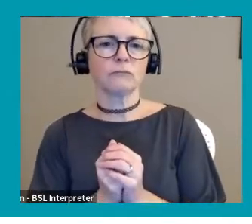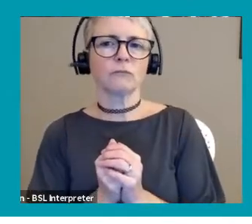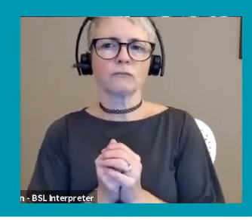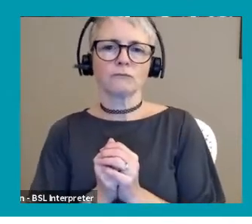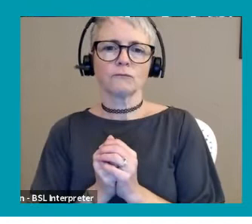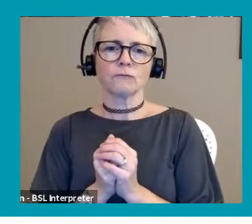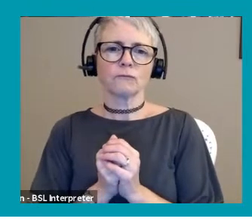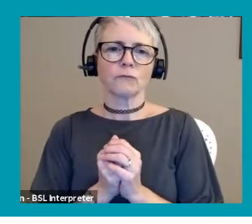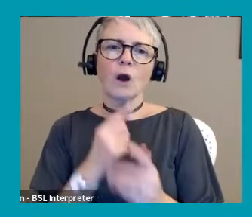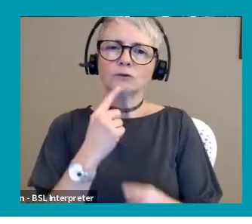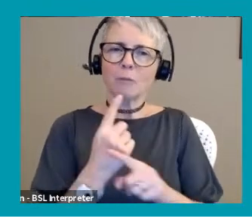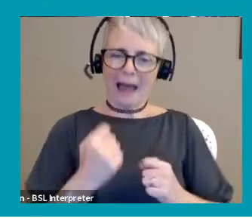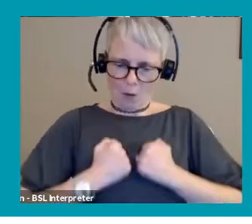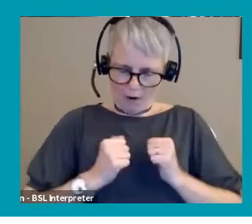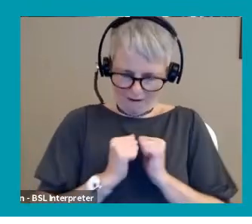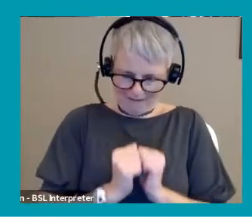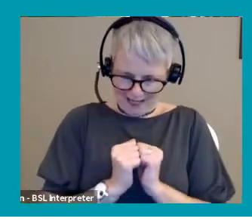are there is another step we have or follow.